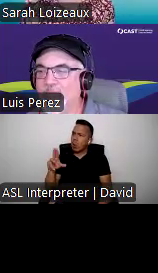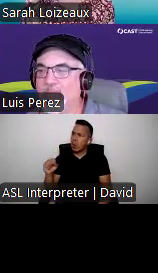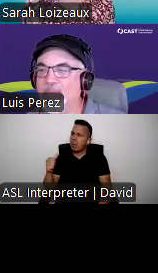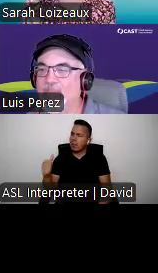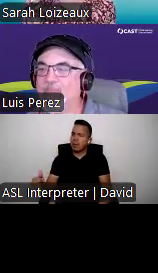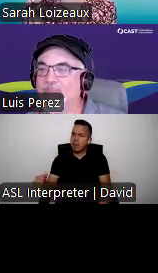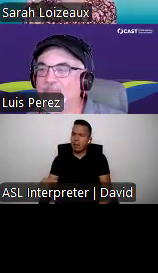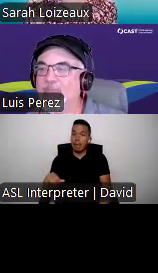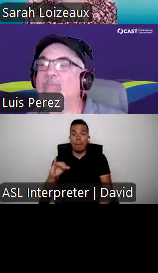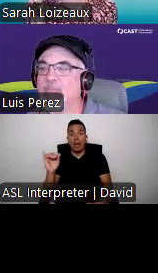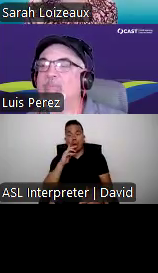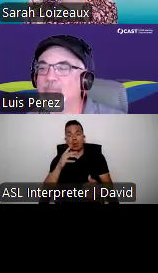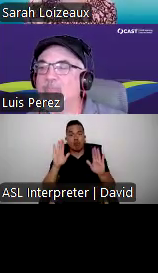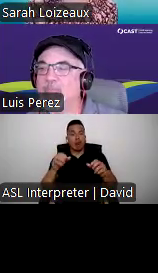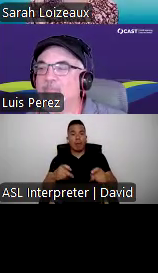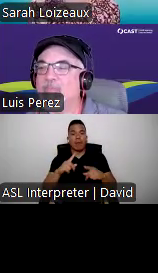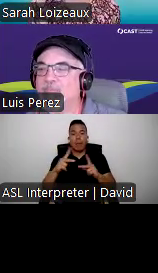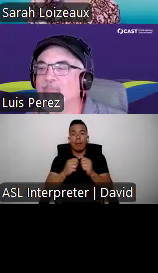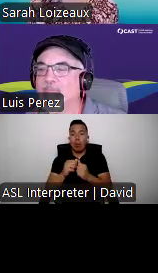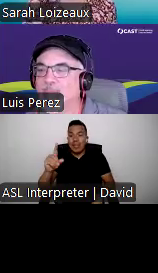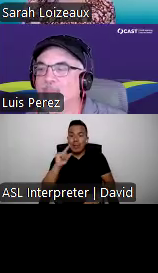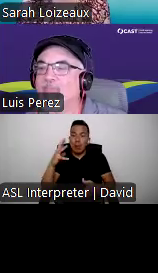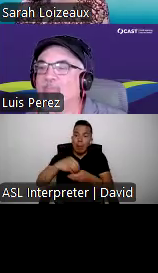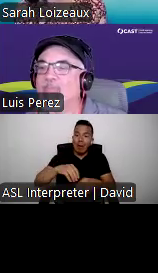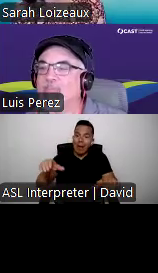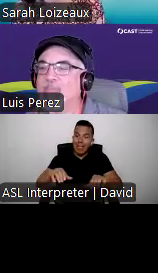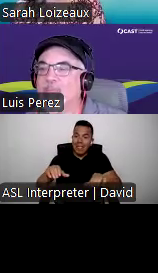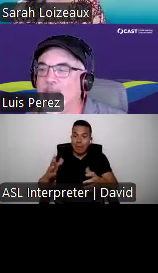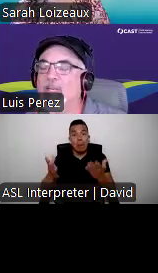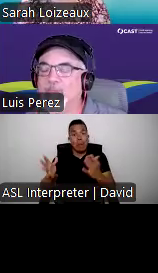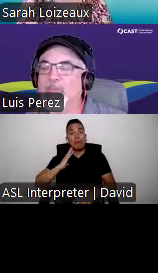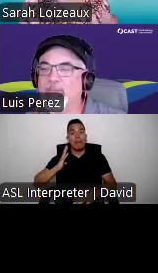people with disabilities to participate in activities that may have been closed to them before -- >> Absolutely.